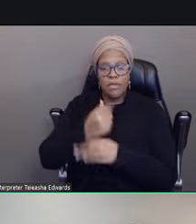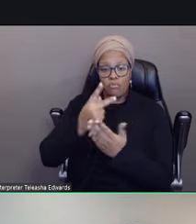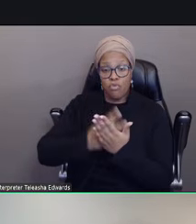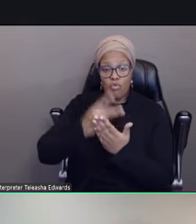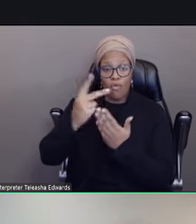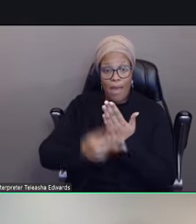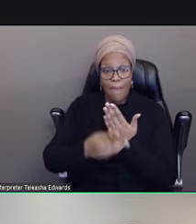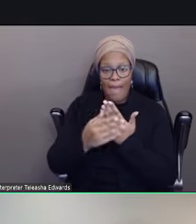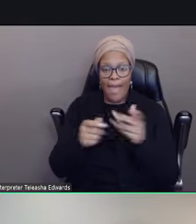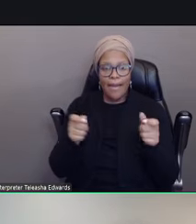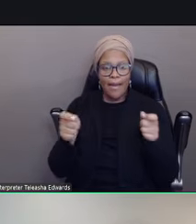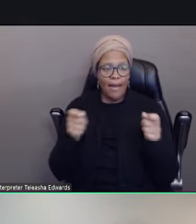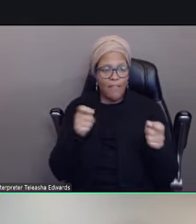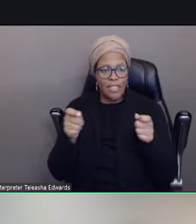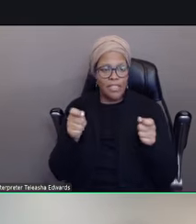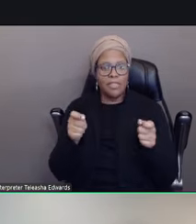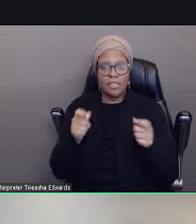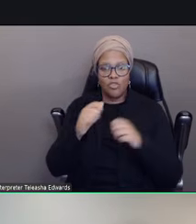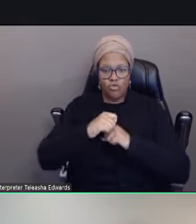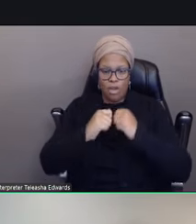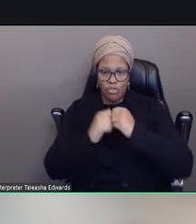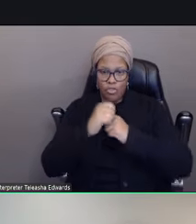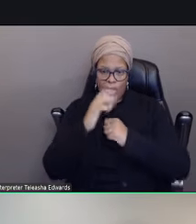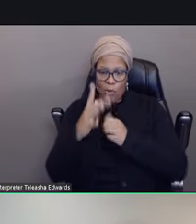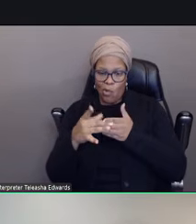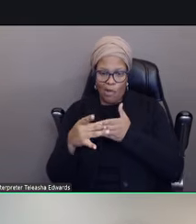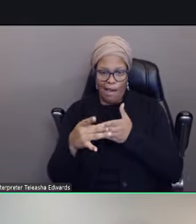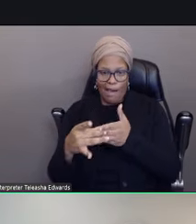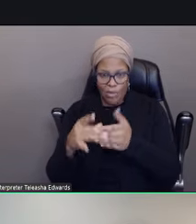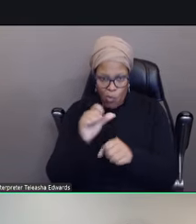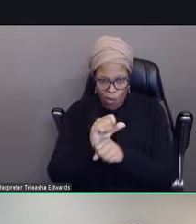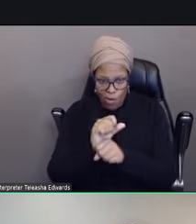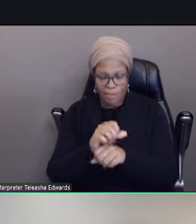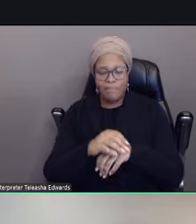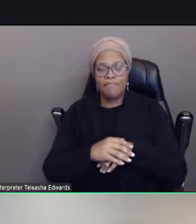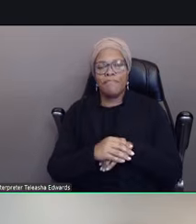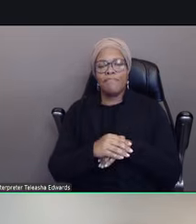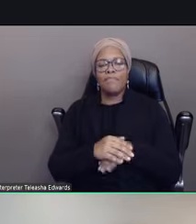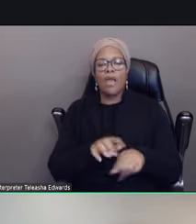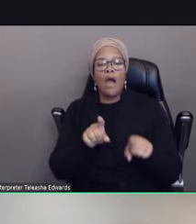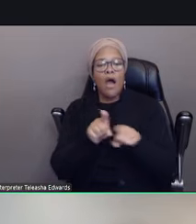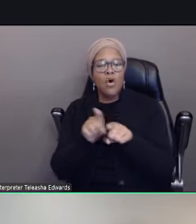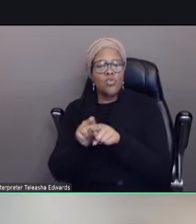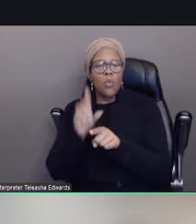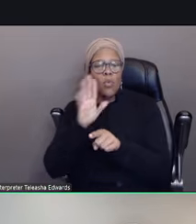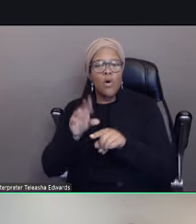structure that will help guide our work and we will be releasing the request for application